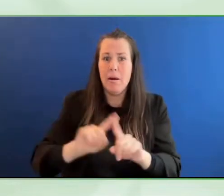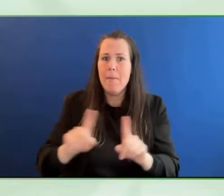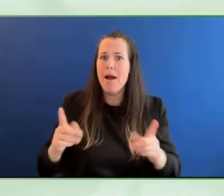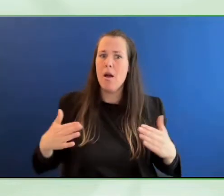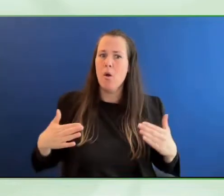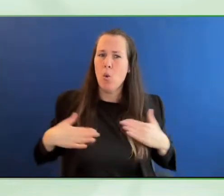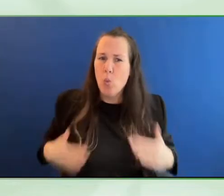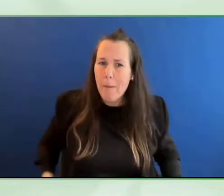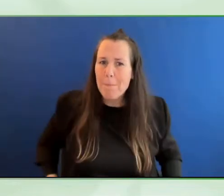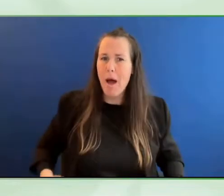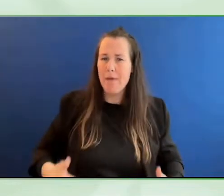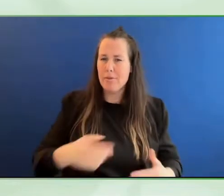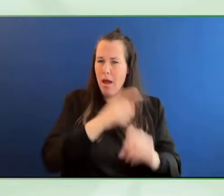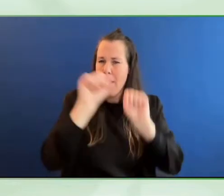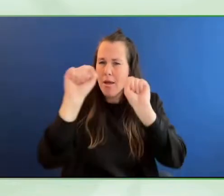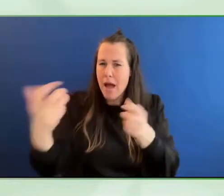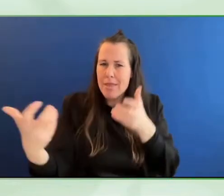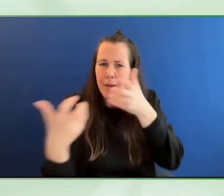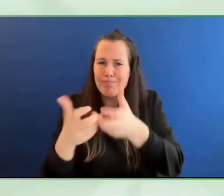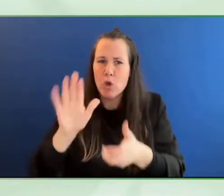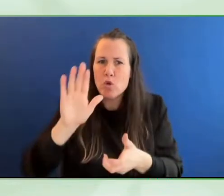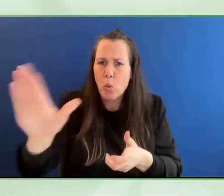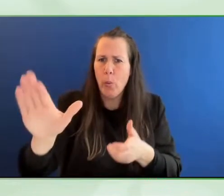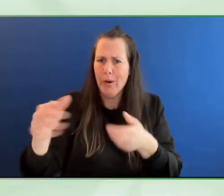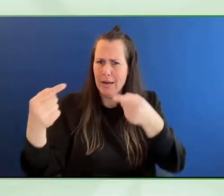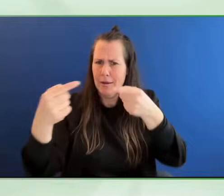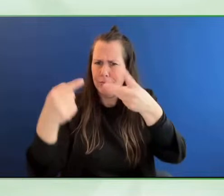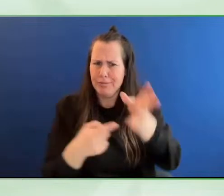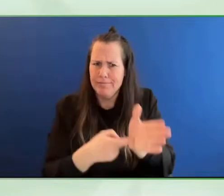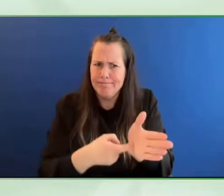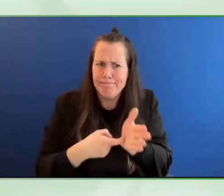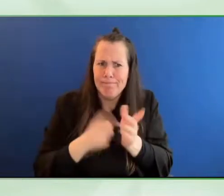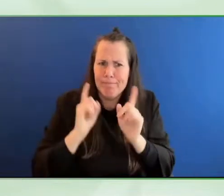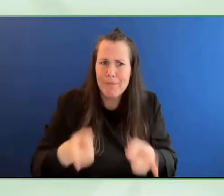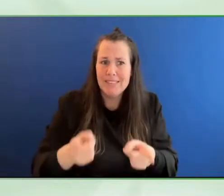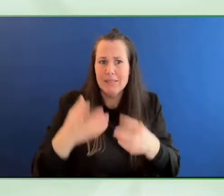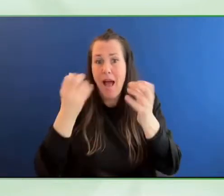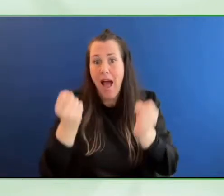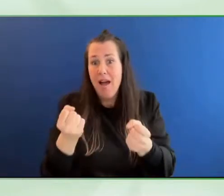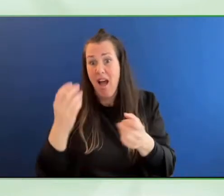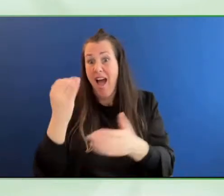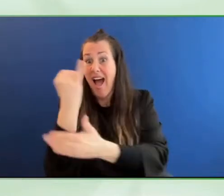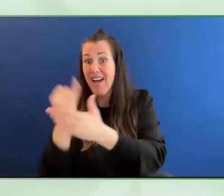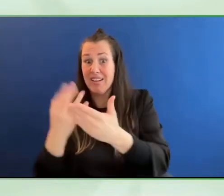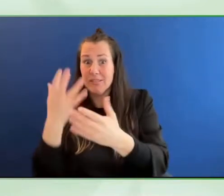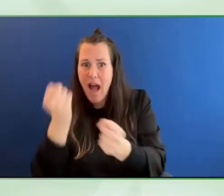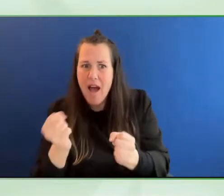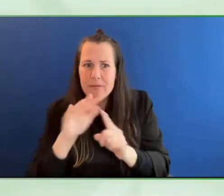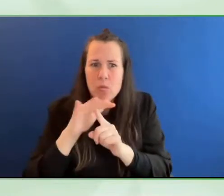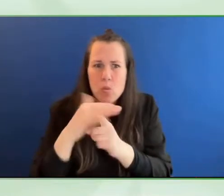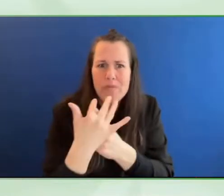It can do it, but it's not very good. I think we have done some testing with generative AI as part of